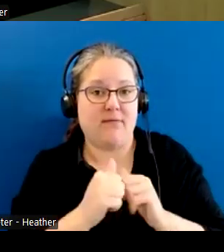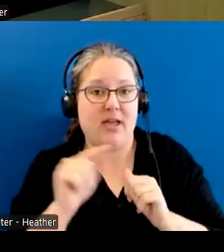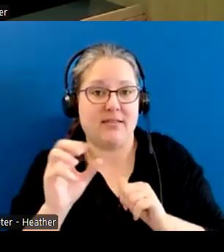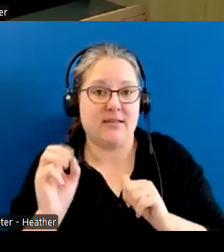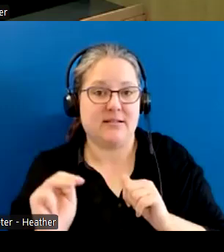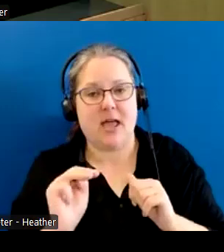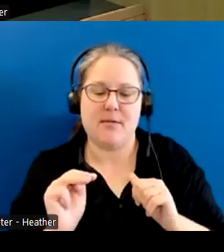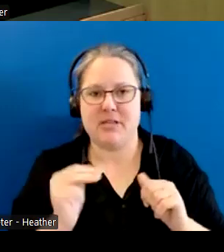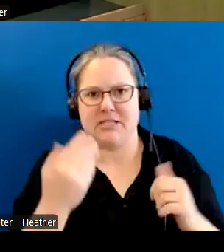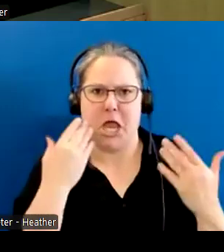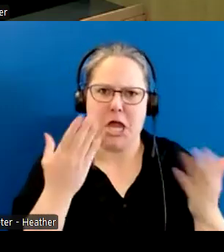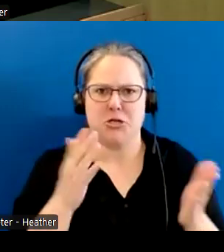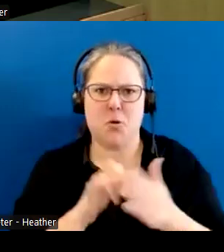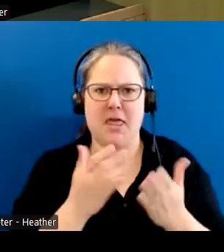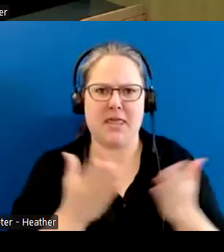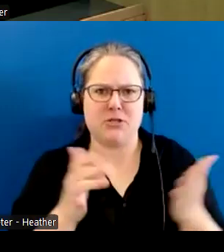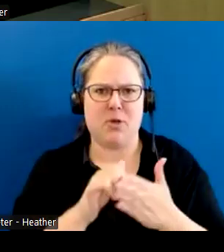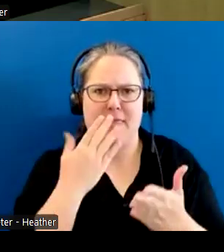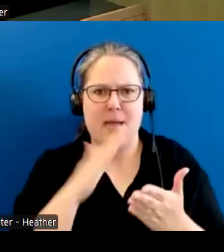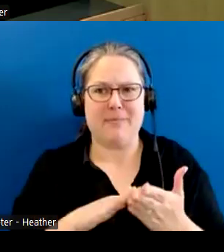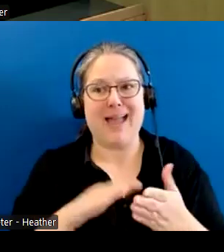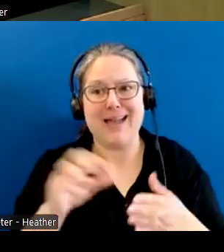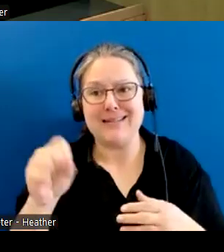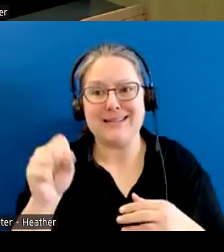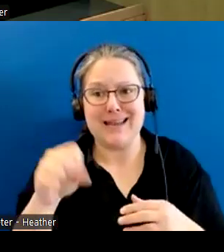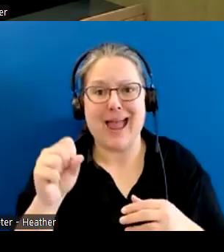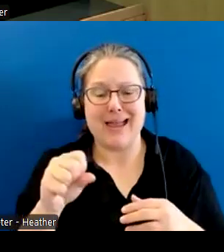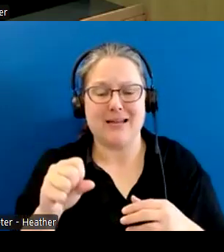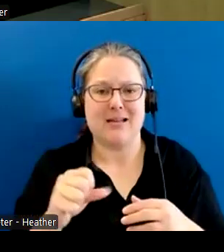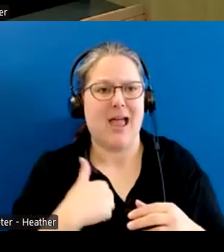right? And he goes, I didn't know things were that bad. And I'm like, yeah, you know, and he's like,